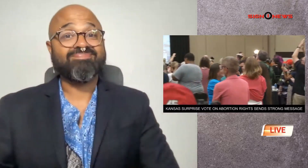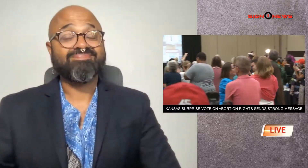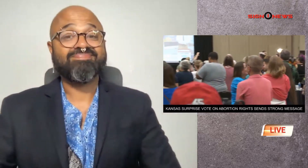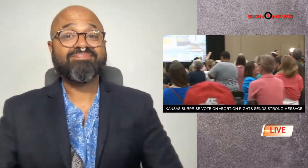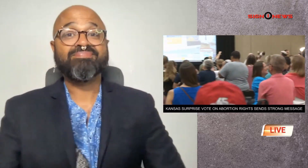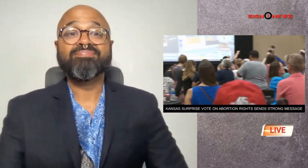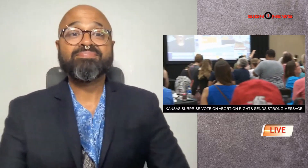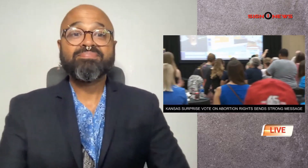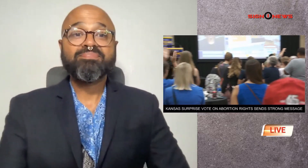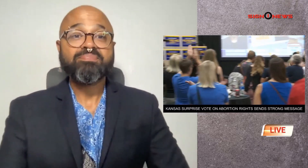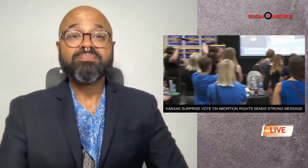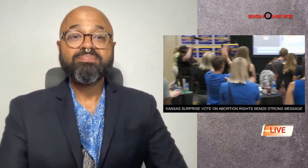it will continue to fight